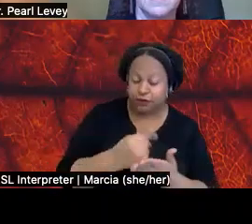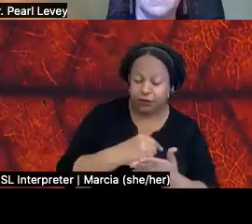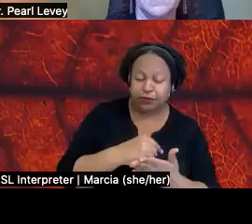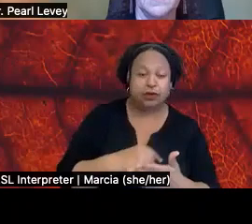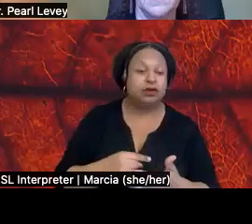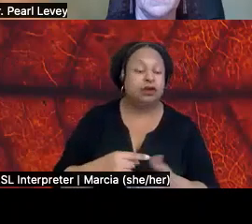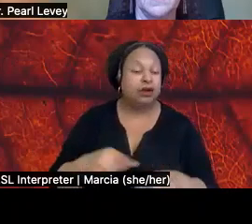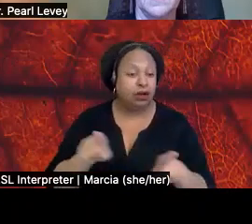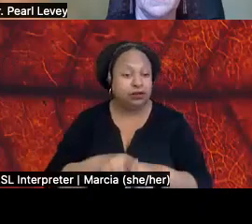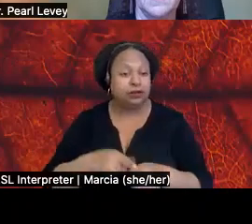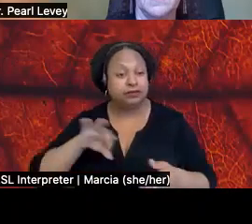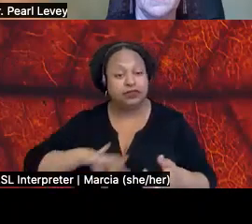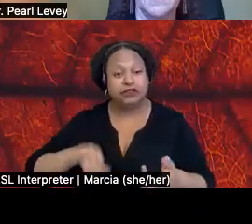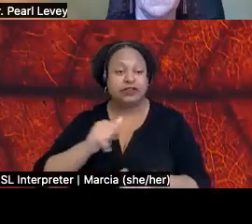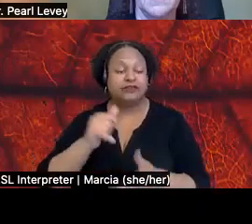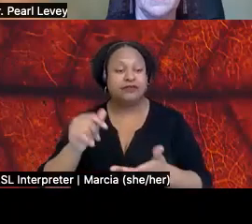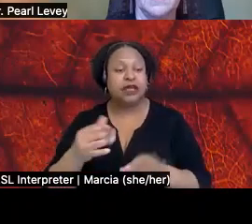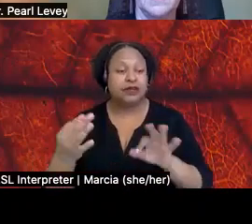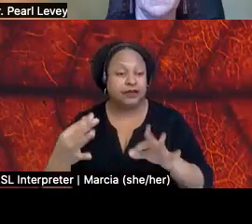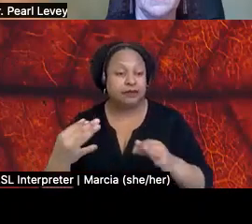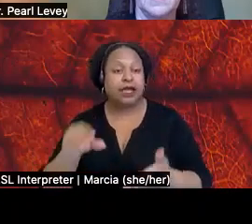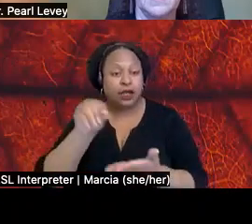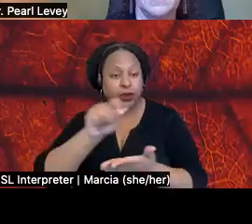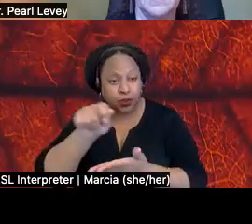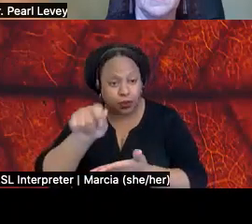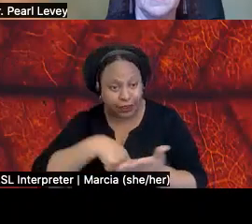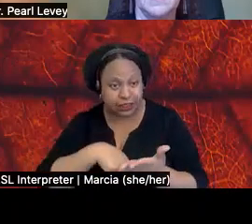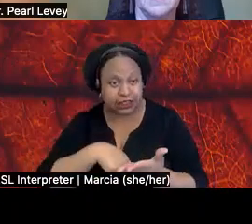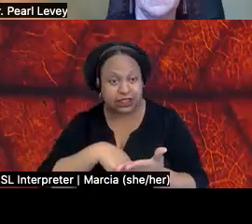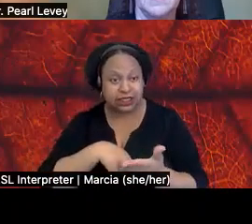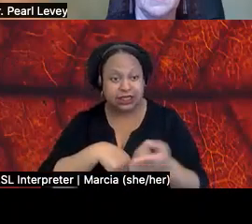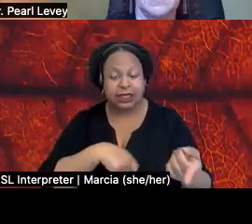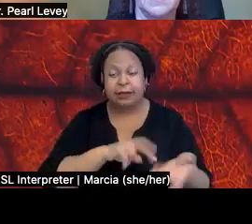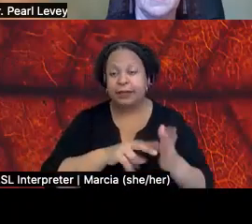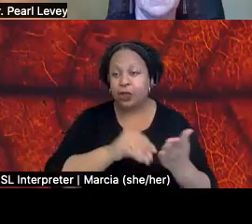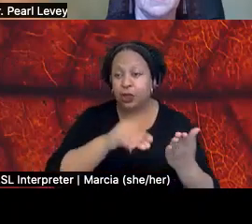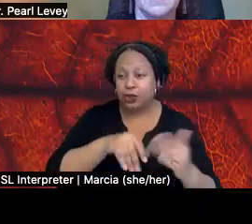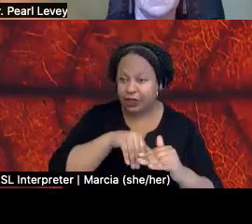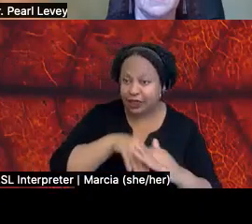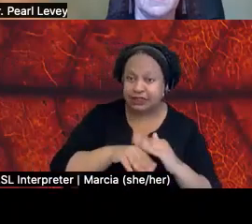well in a way that the learner can access and also for due process.